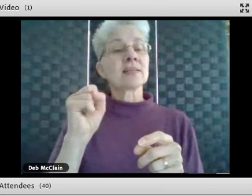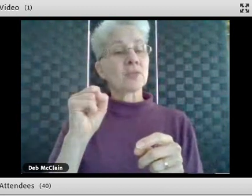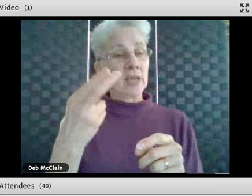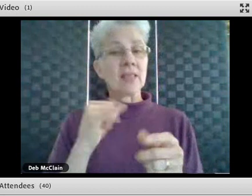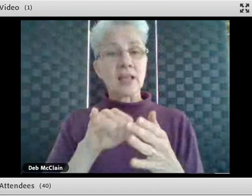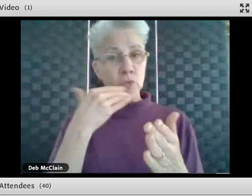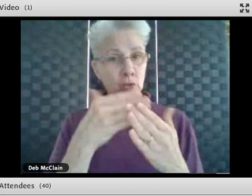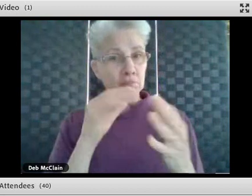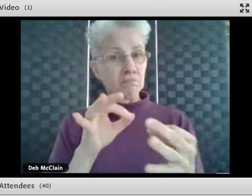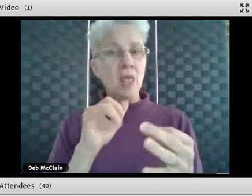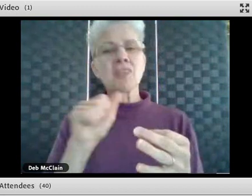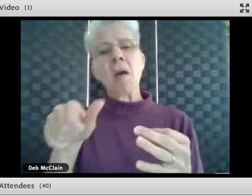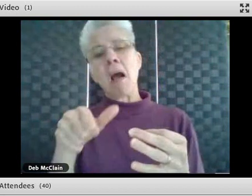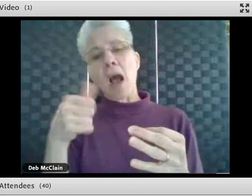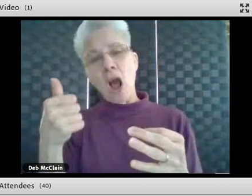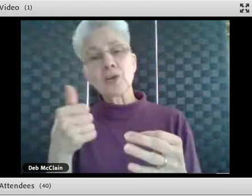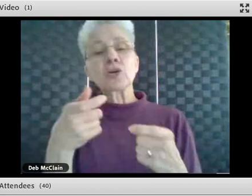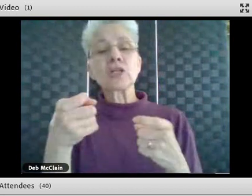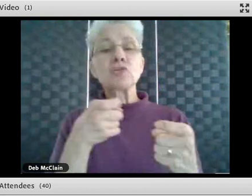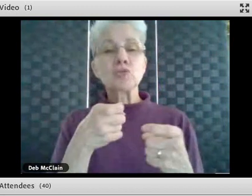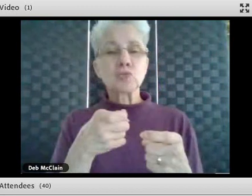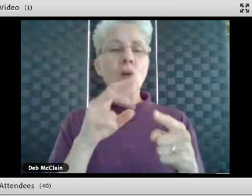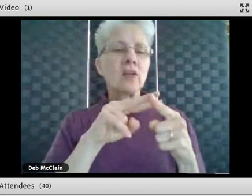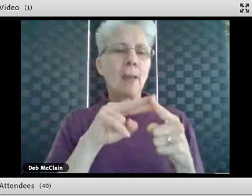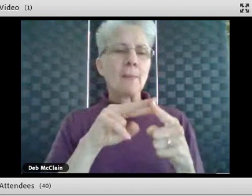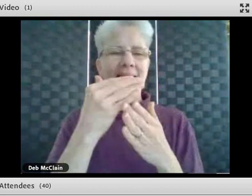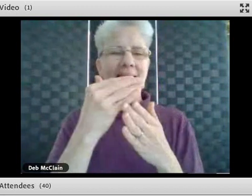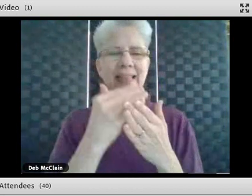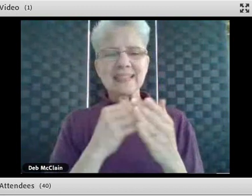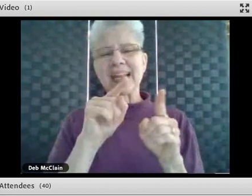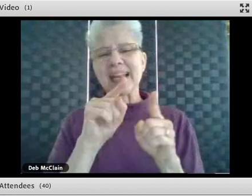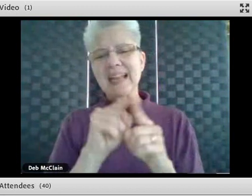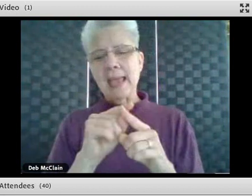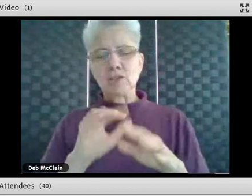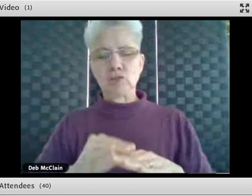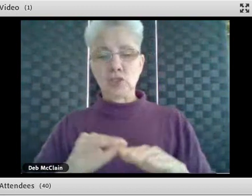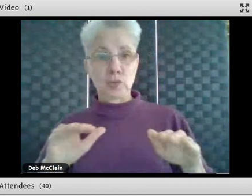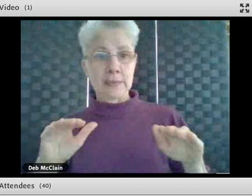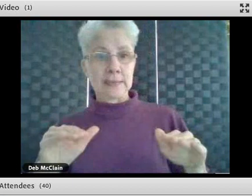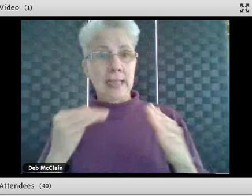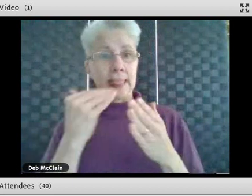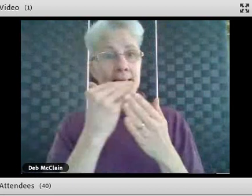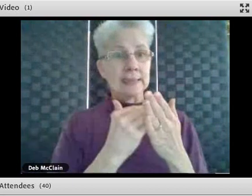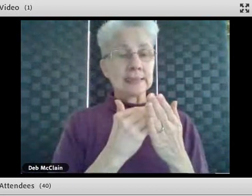'Cause sometimes there's other controlled vocabularies listed here, like the Children's List.